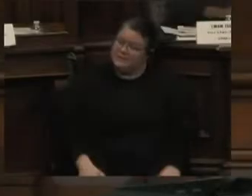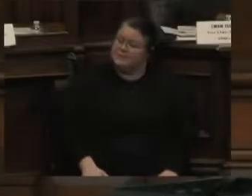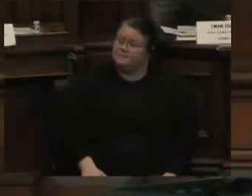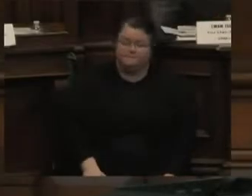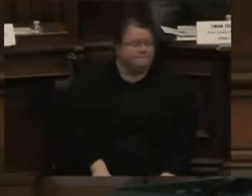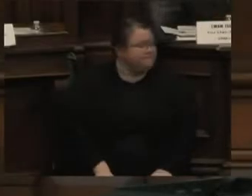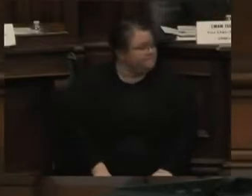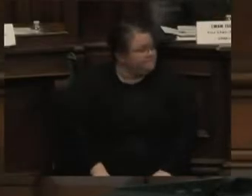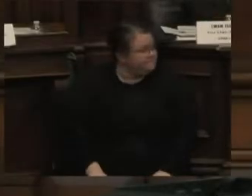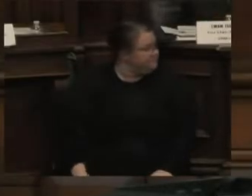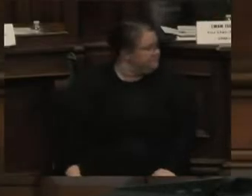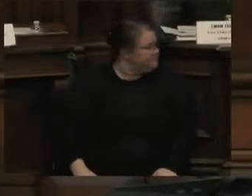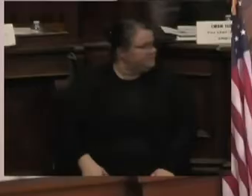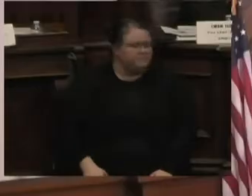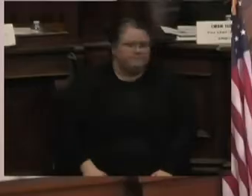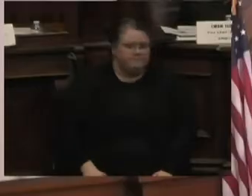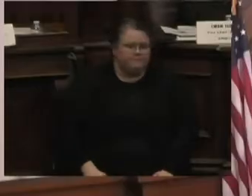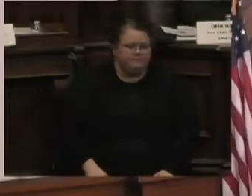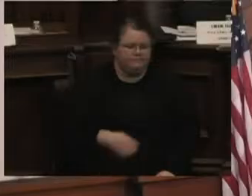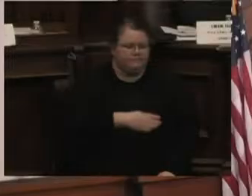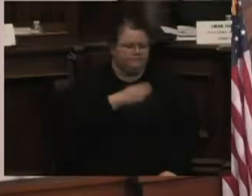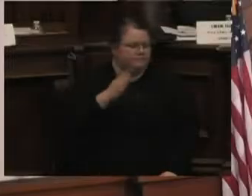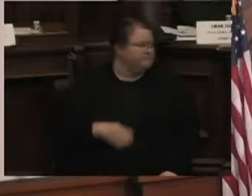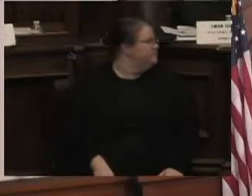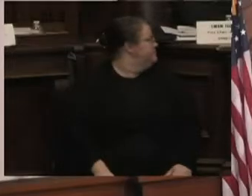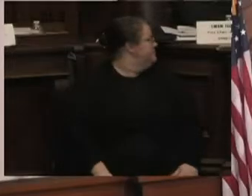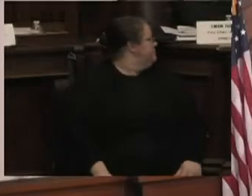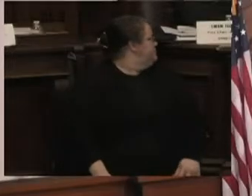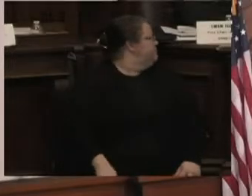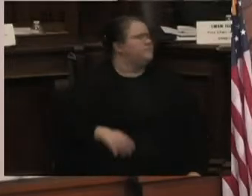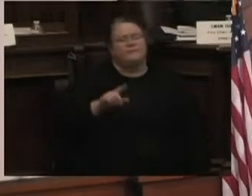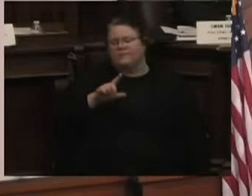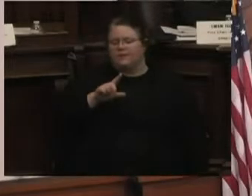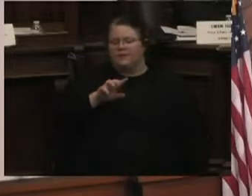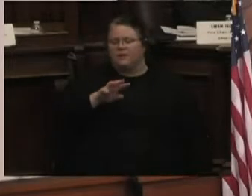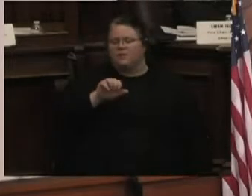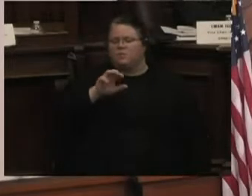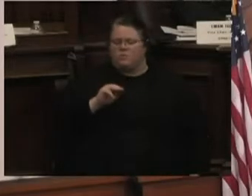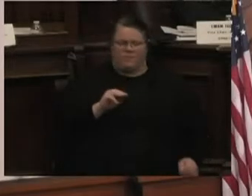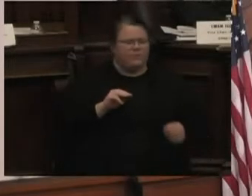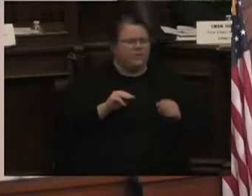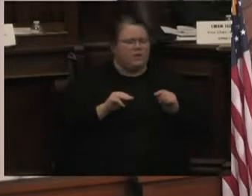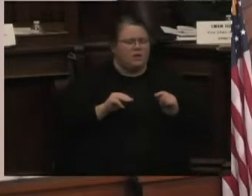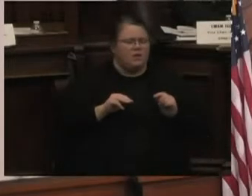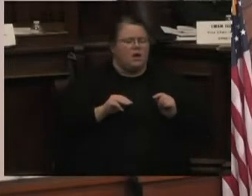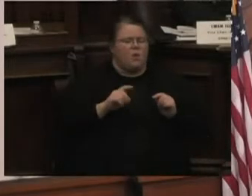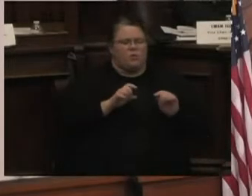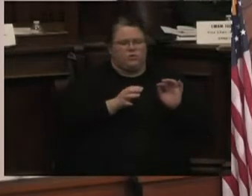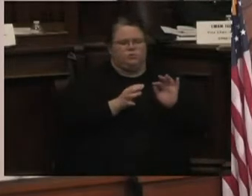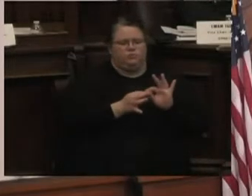going to end my remarks and see